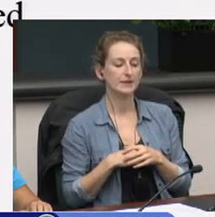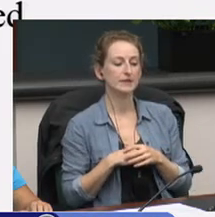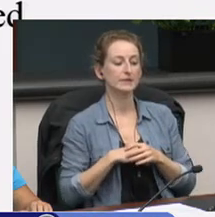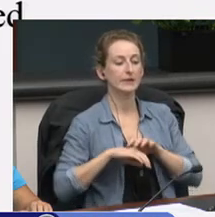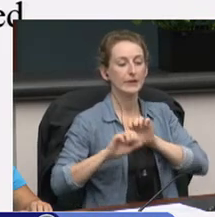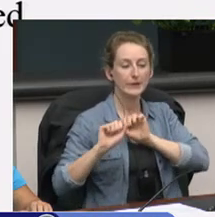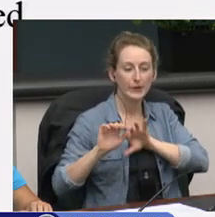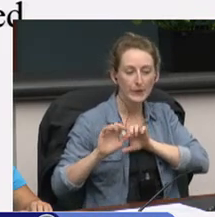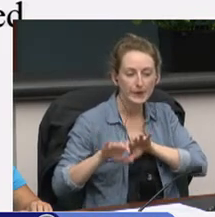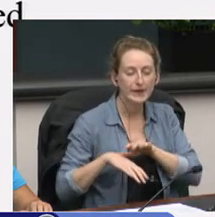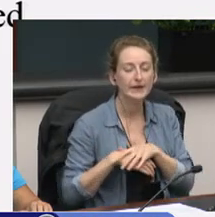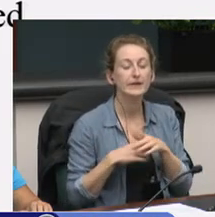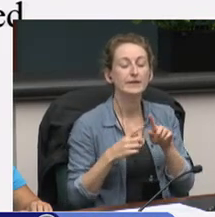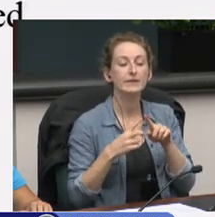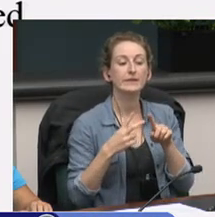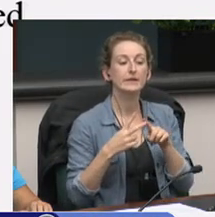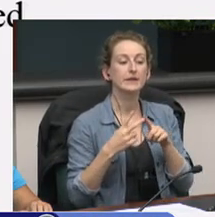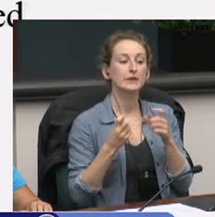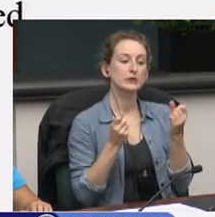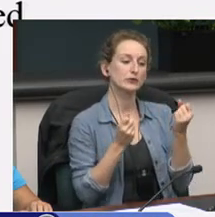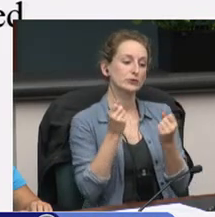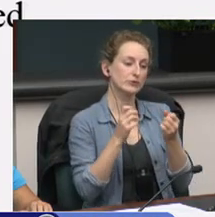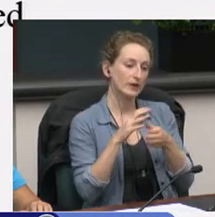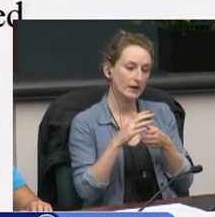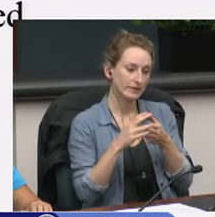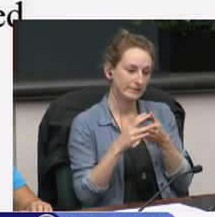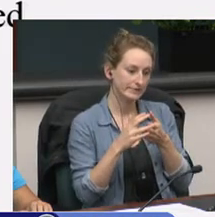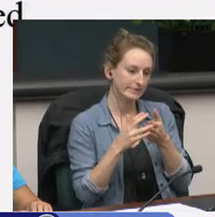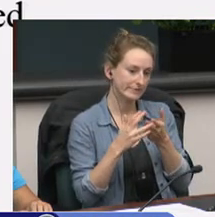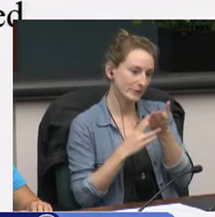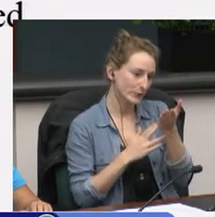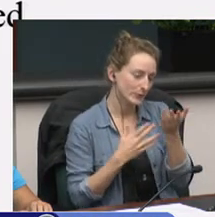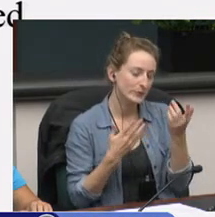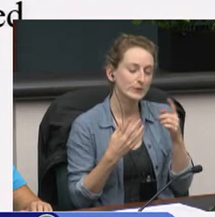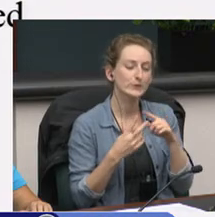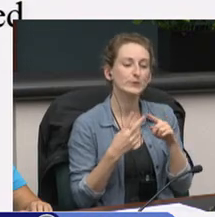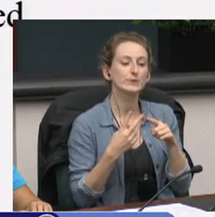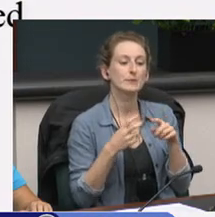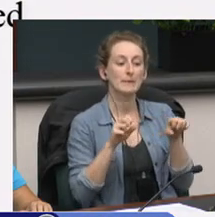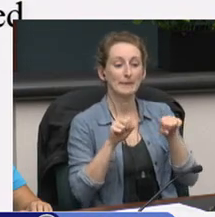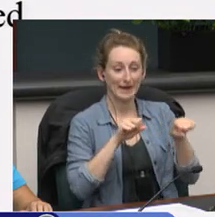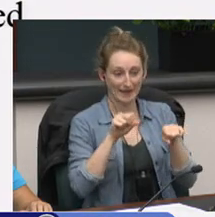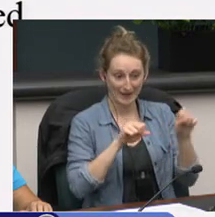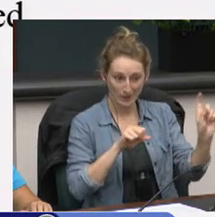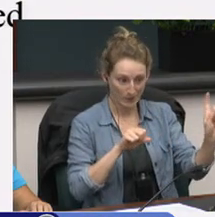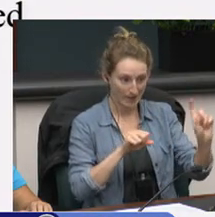parking as well as the use of parking areas so again some of the breakouts of